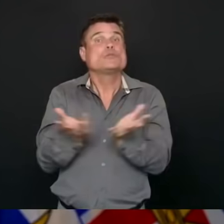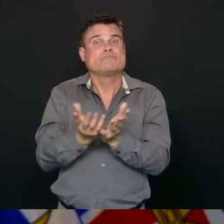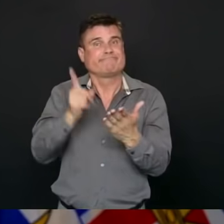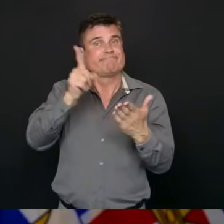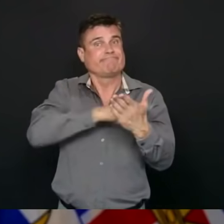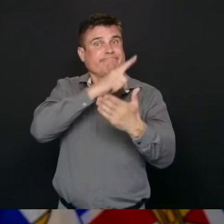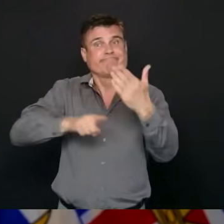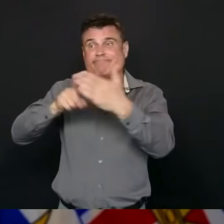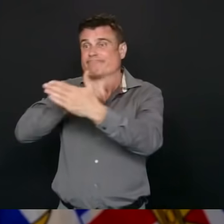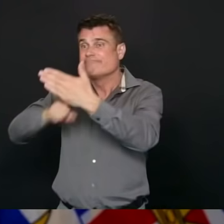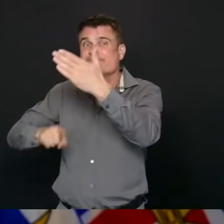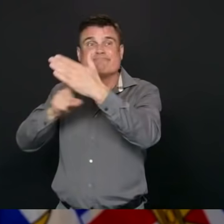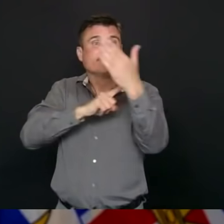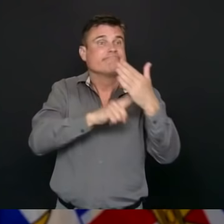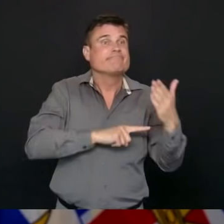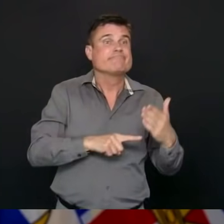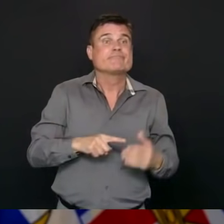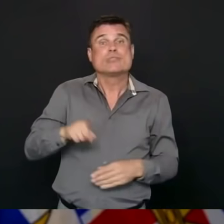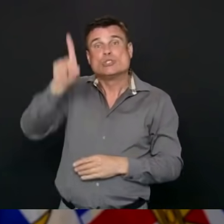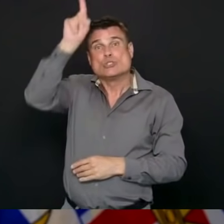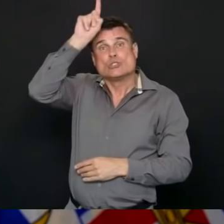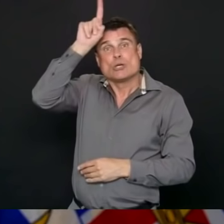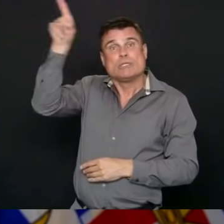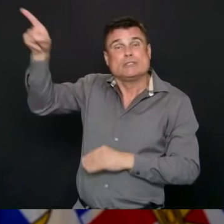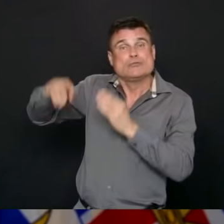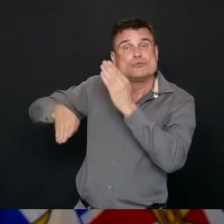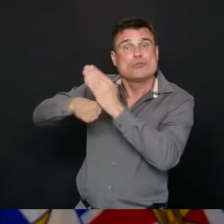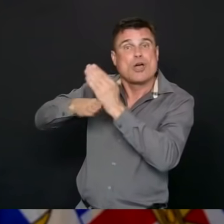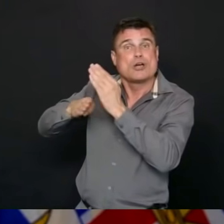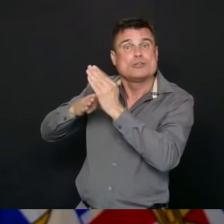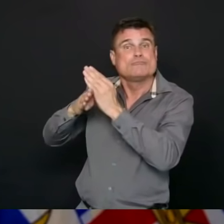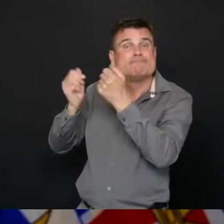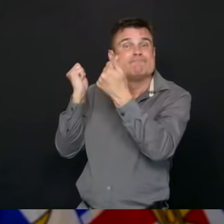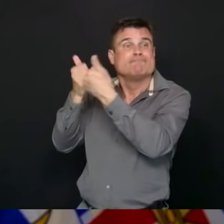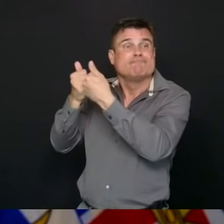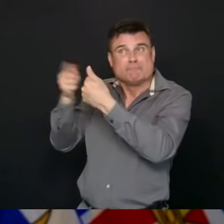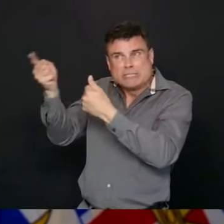cancelled. There has been talk, in Germany and the NHL here, how can we have